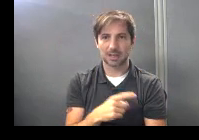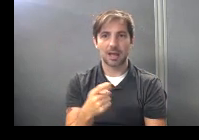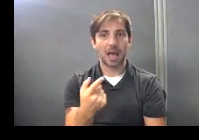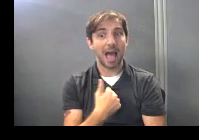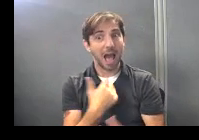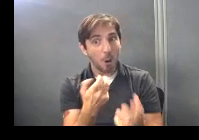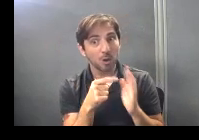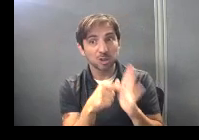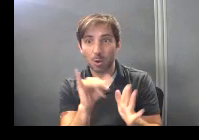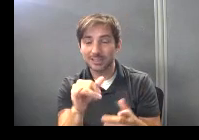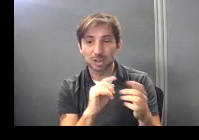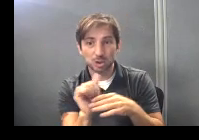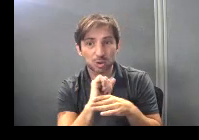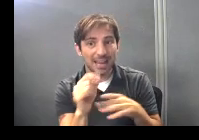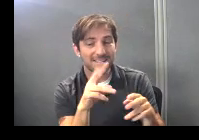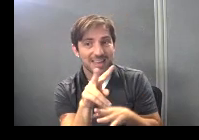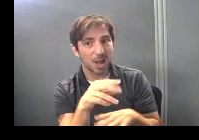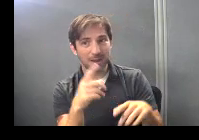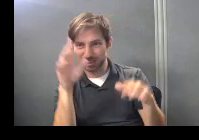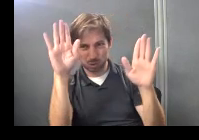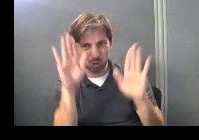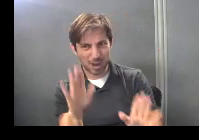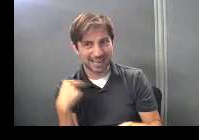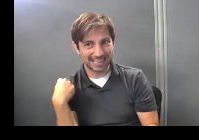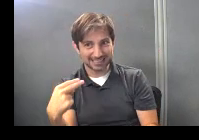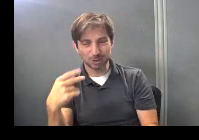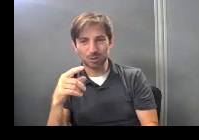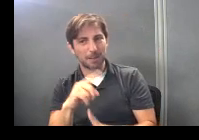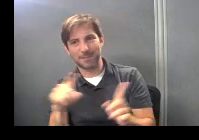VIDEO BECAUSE IT'S A GREAT HISTORY, BUT I CAN'T DO THAT.